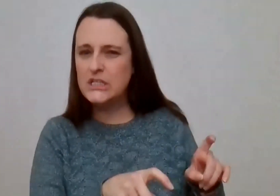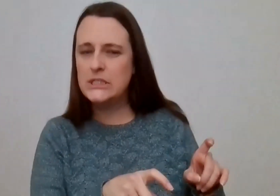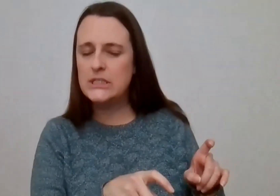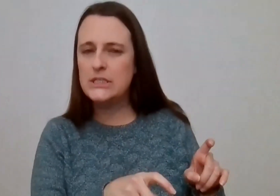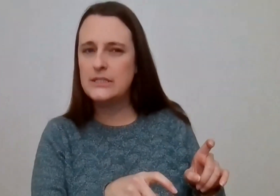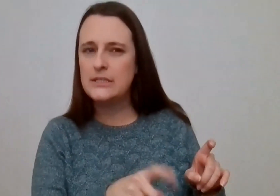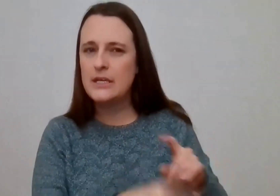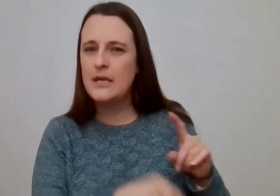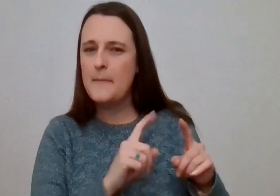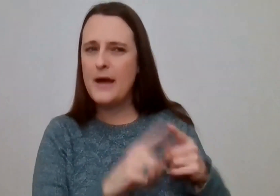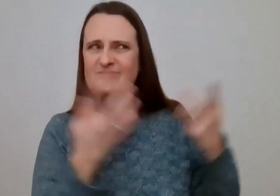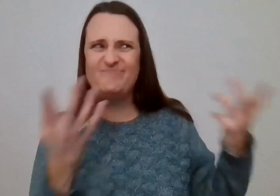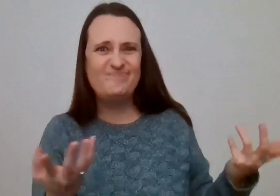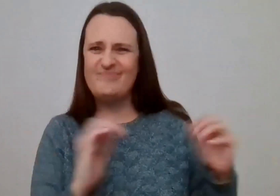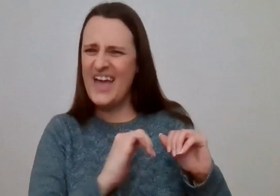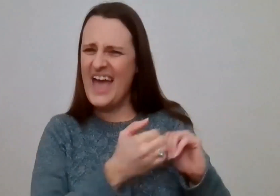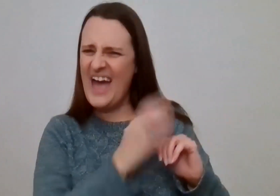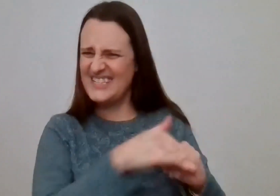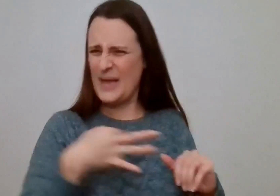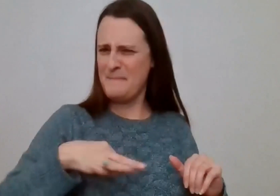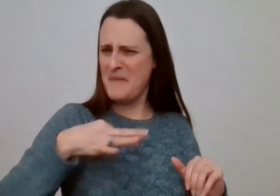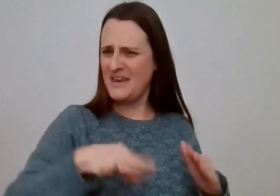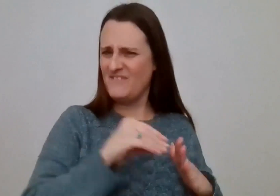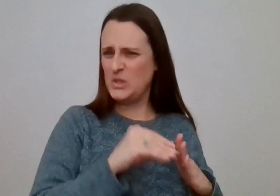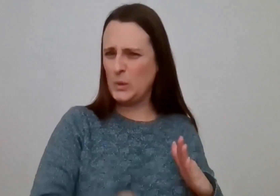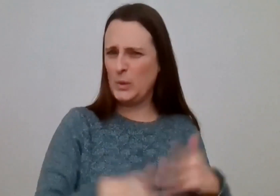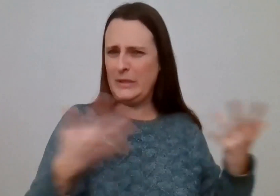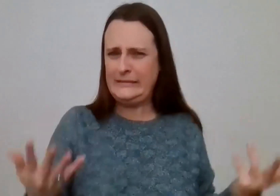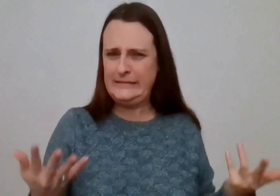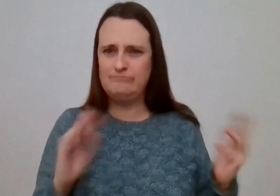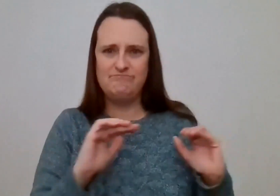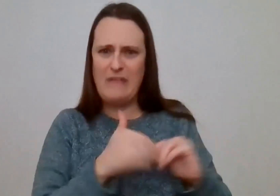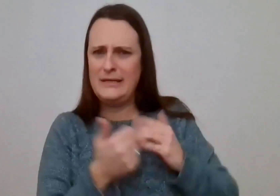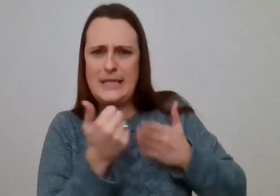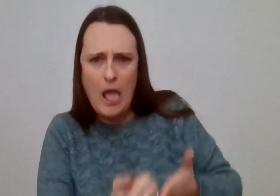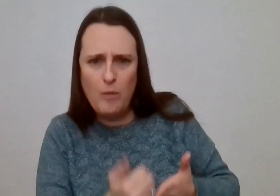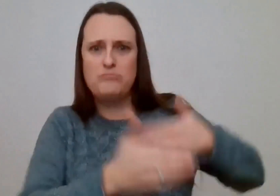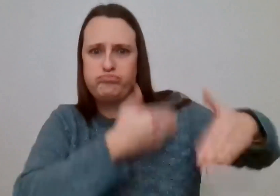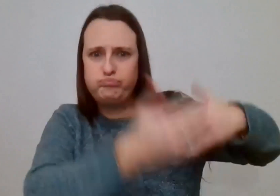you know how does this really benefit students to move them along through courses here's one